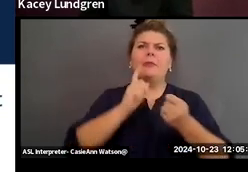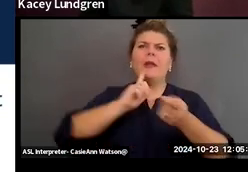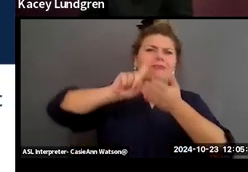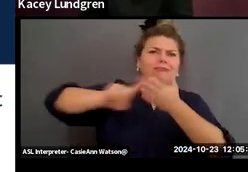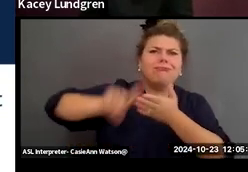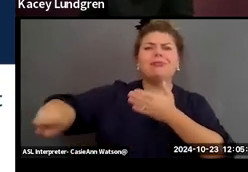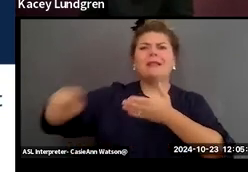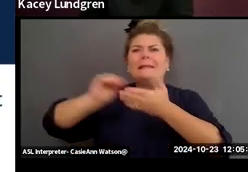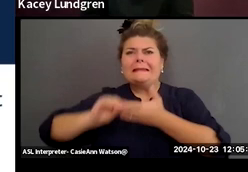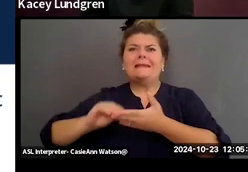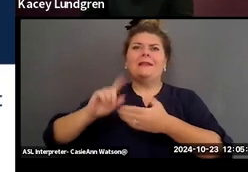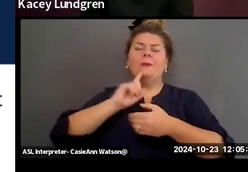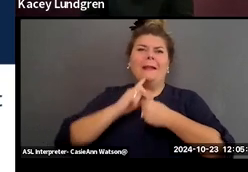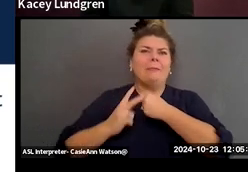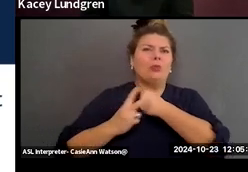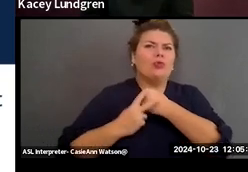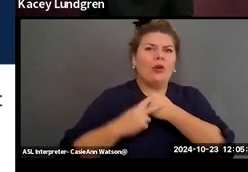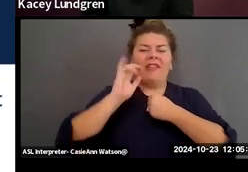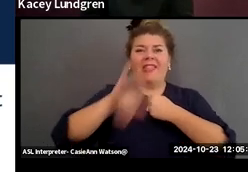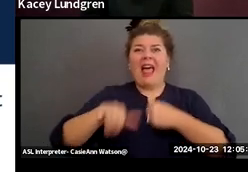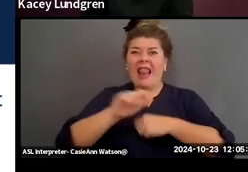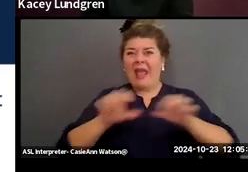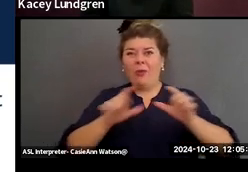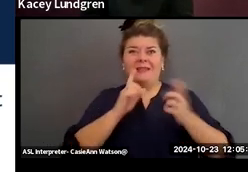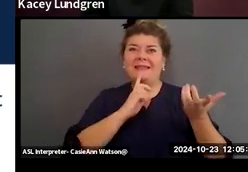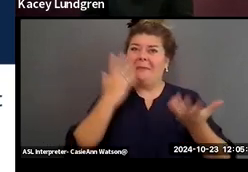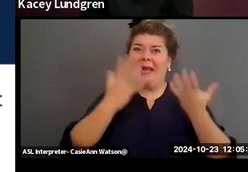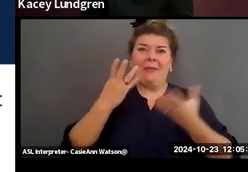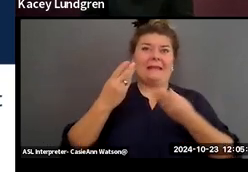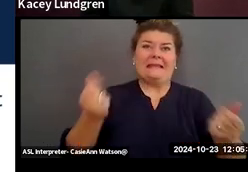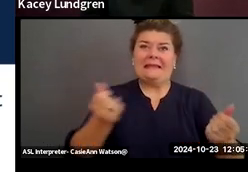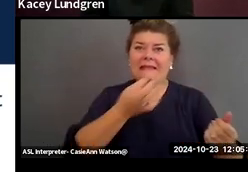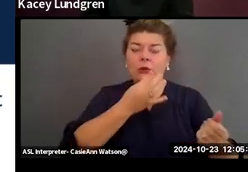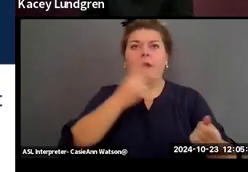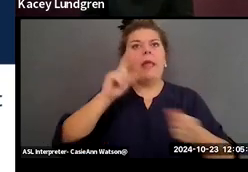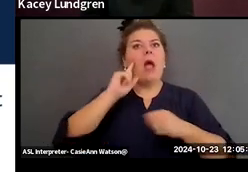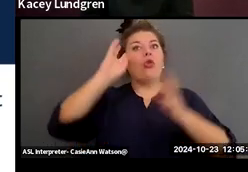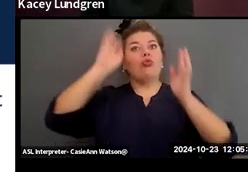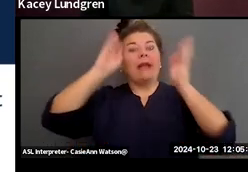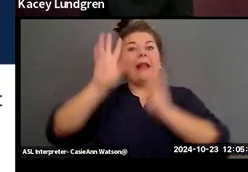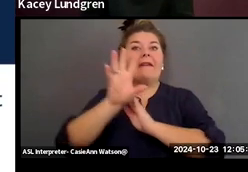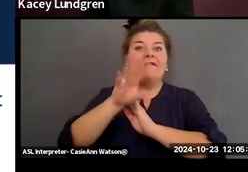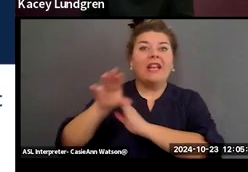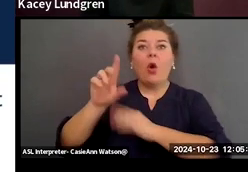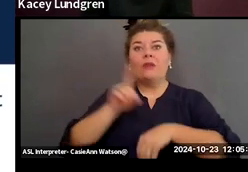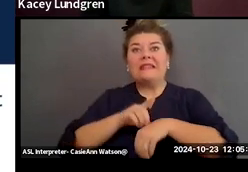and preserve these endangered languages by creating video dictionaries, as well as categorizing the languages